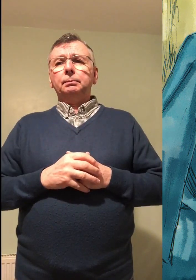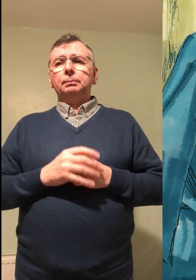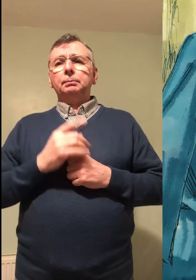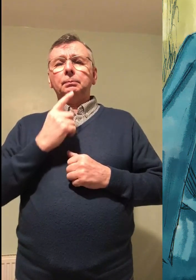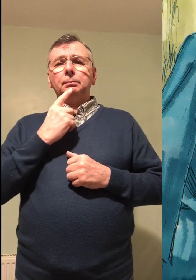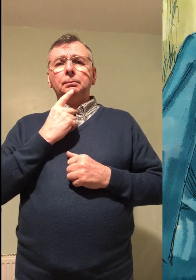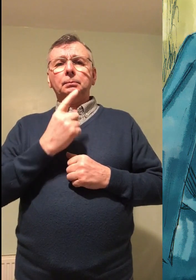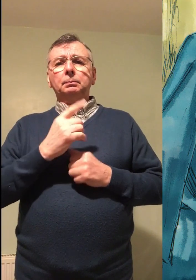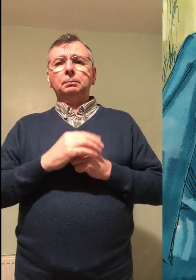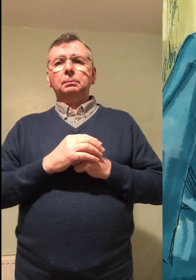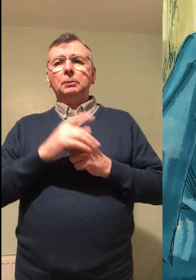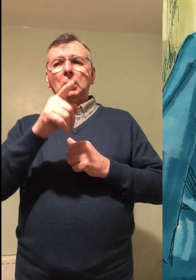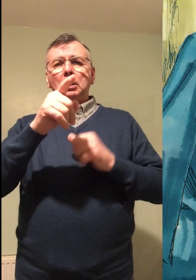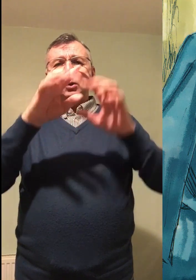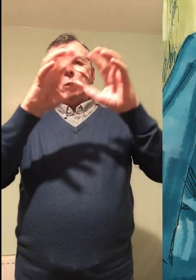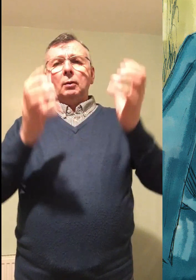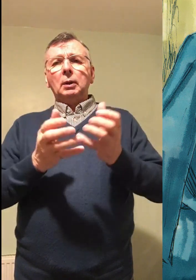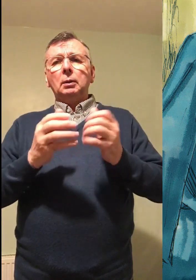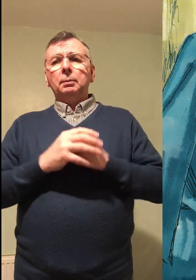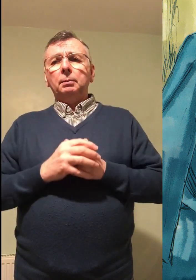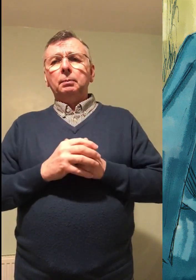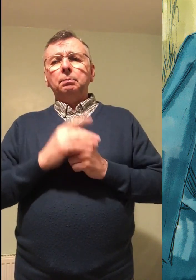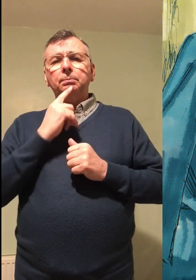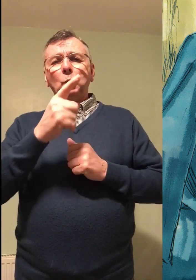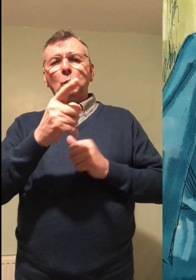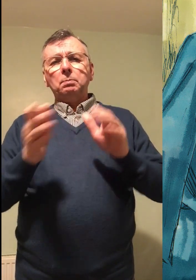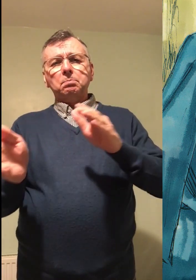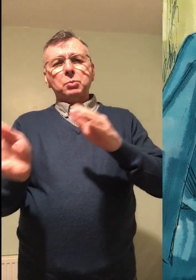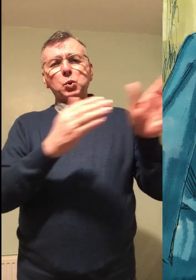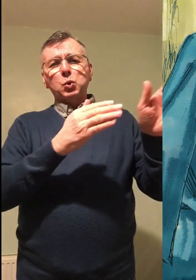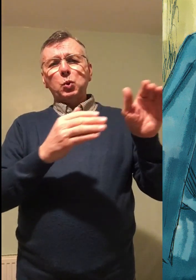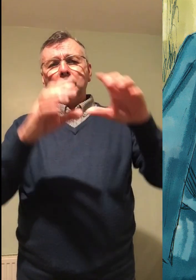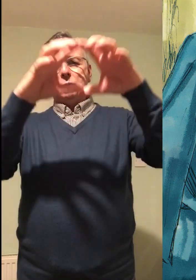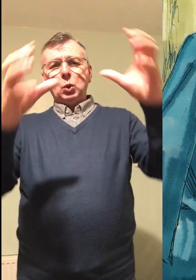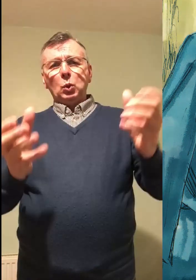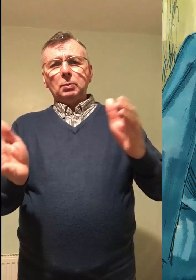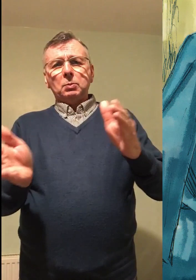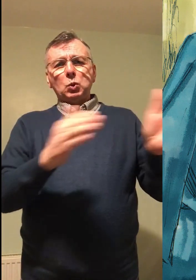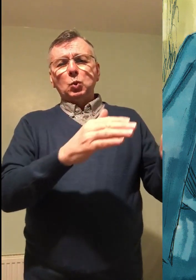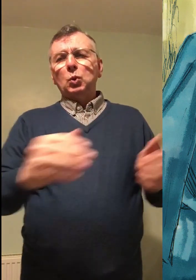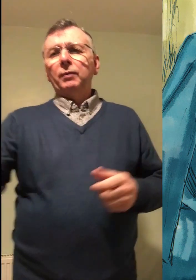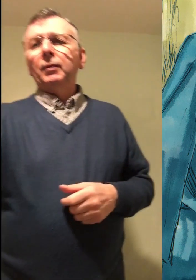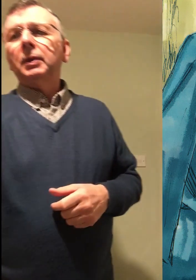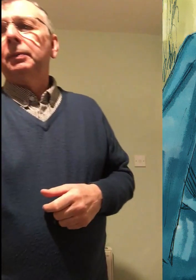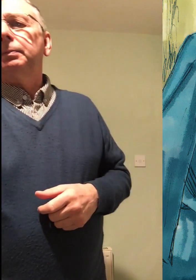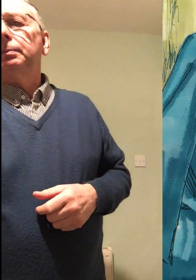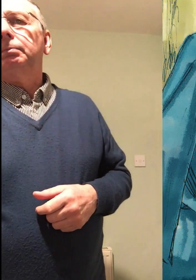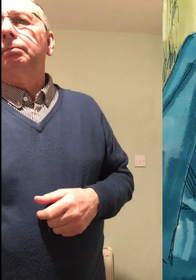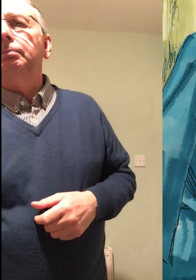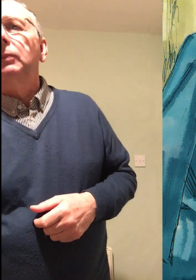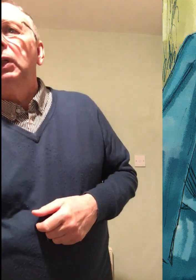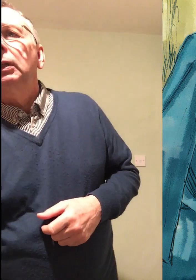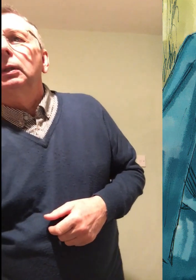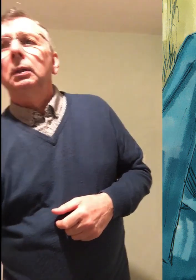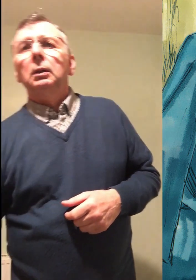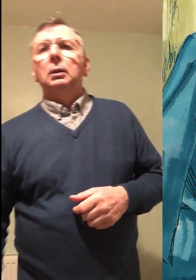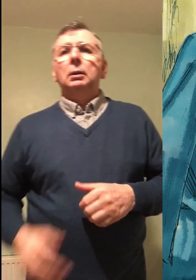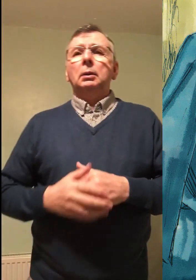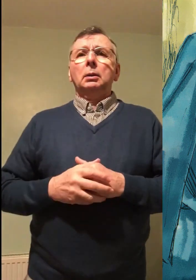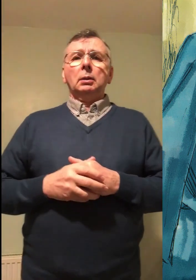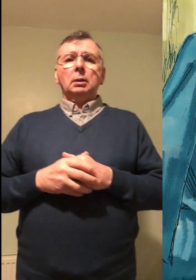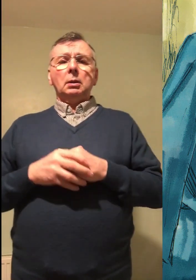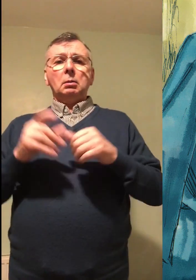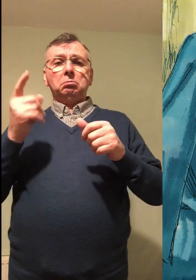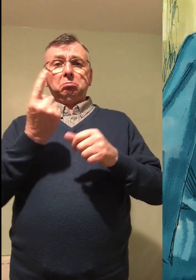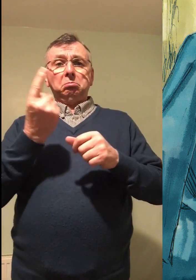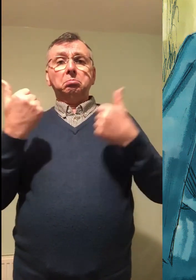tomb. It was a cave with a stone laid across the entrance. “Take away the stone,” he